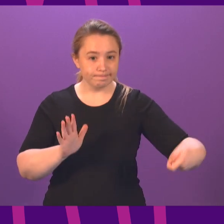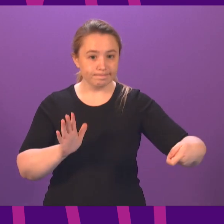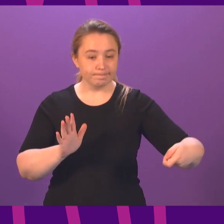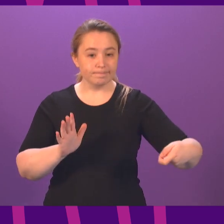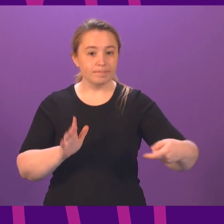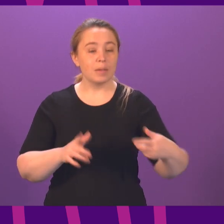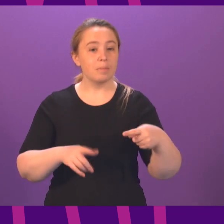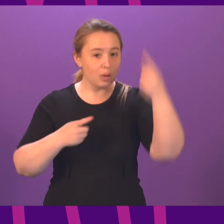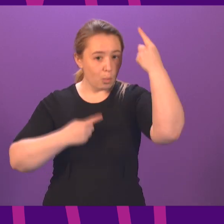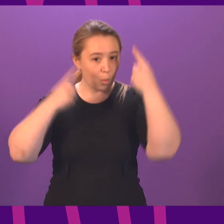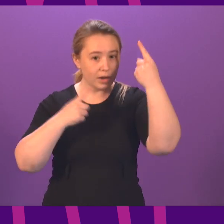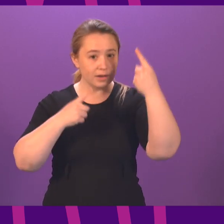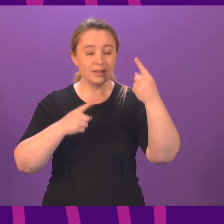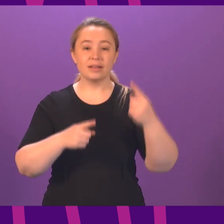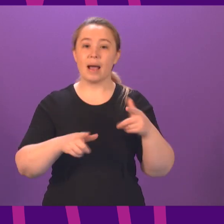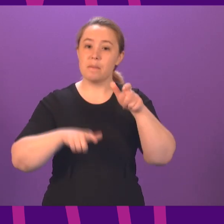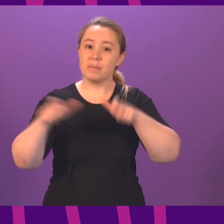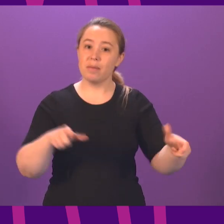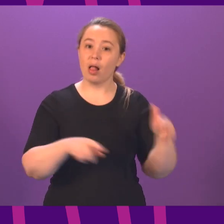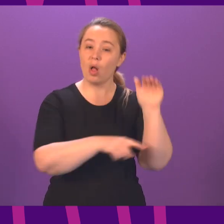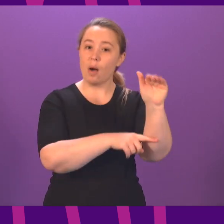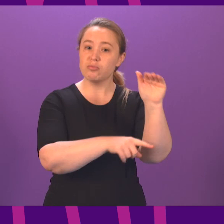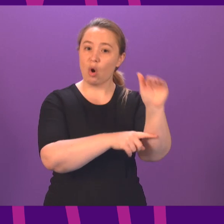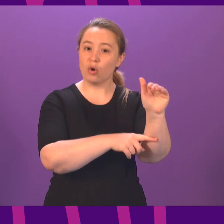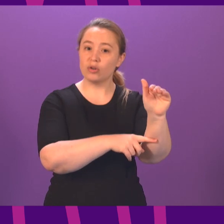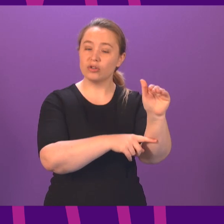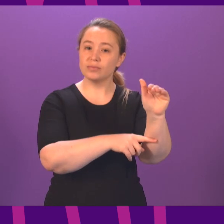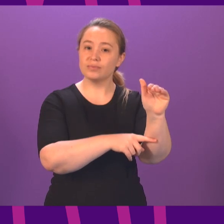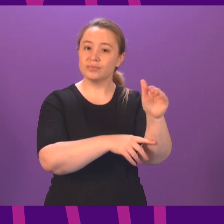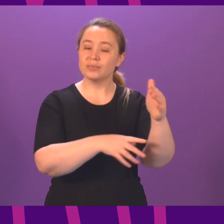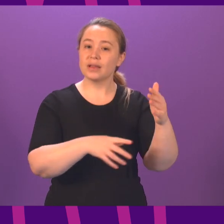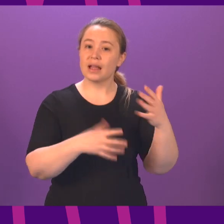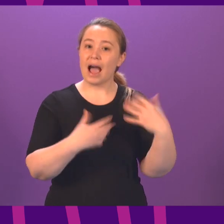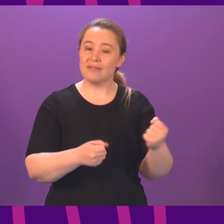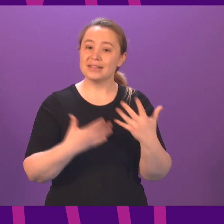offshore workers who support overseas projects on a two-two rota would have to spend 10 of